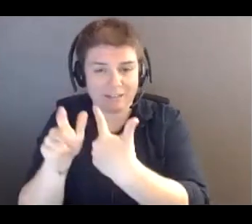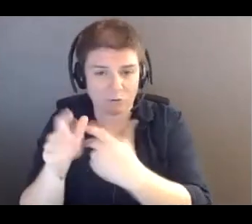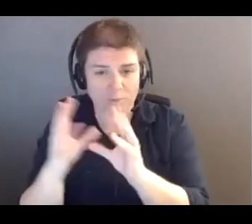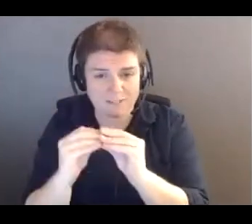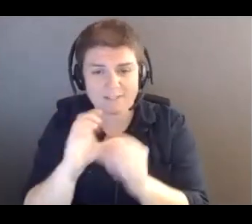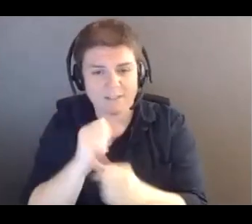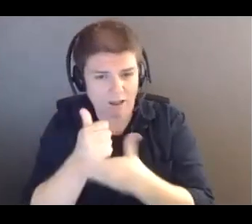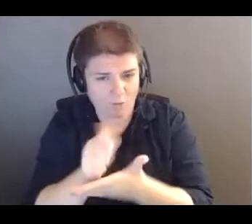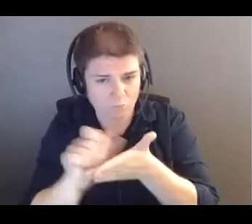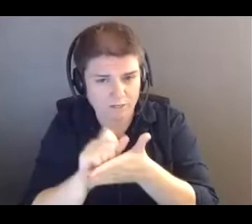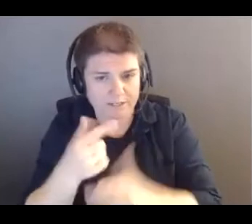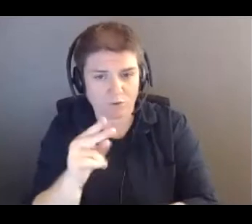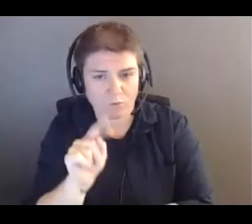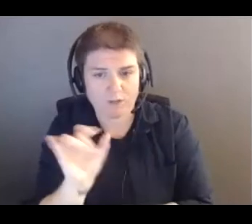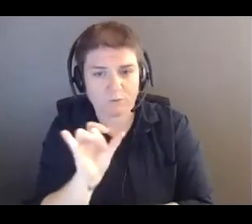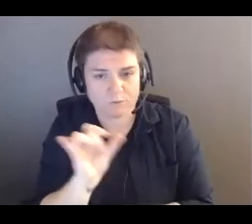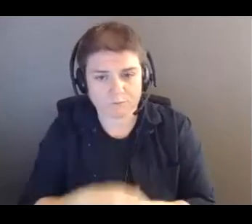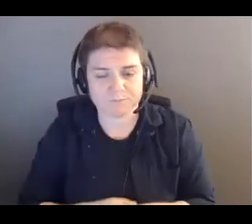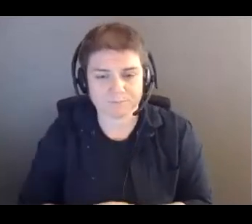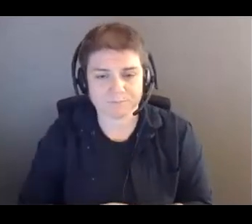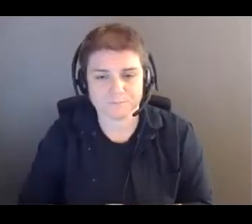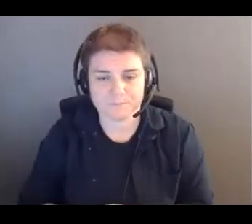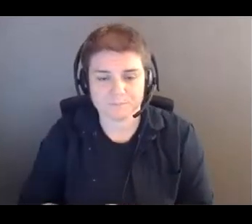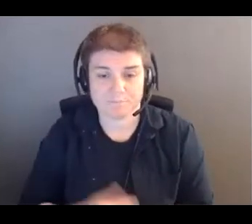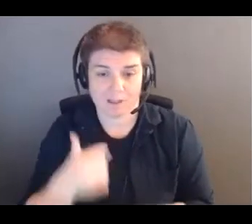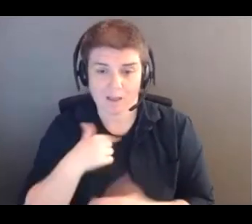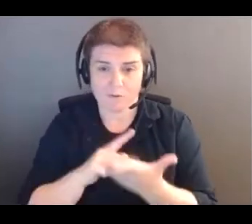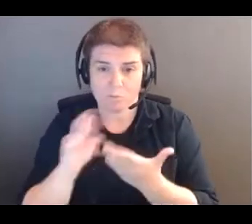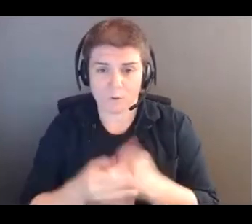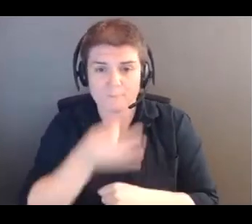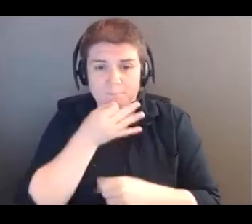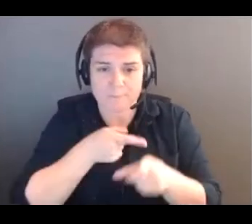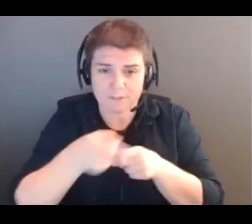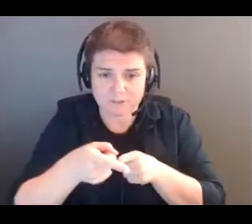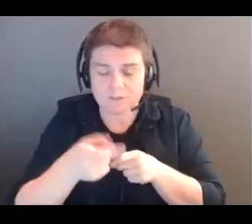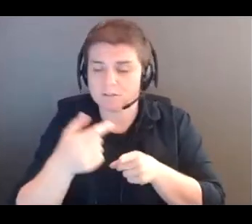need help. As the program specialist, I will make myself available to answer questions